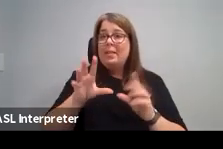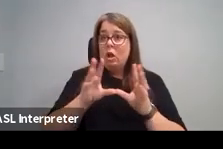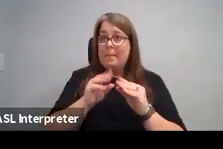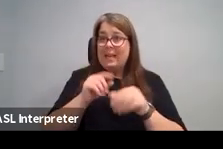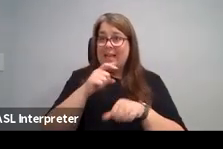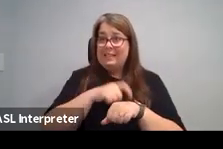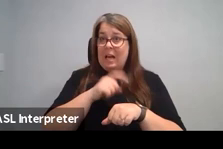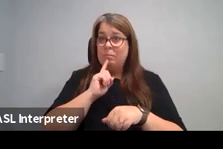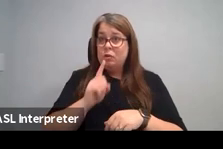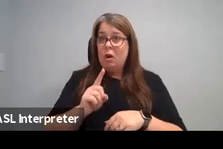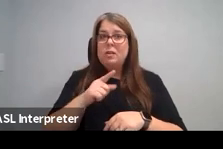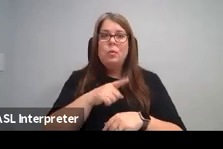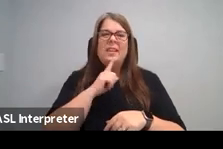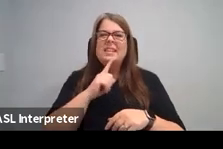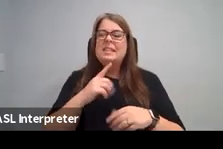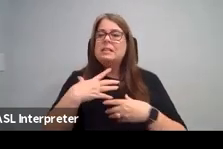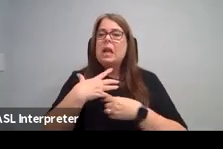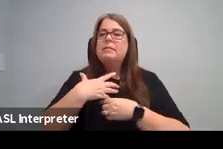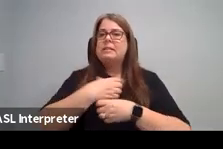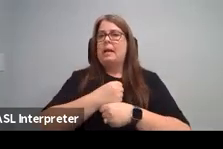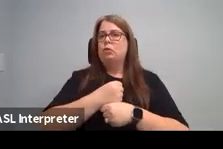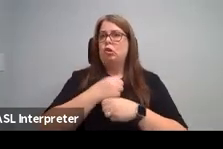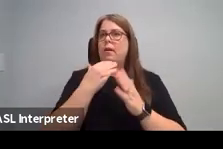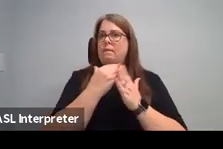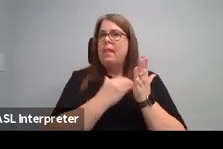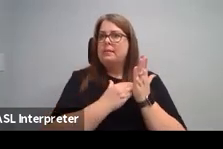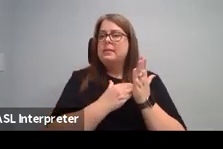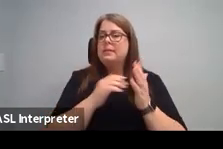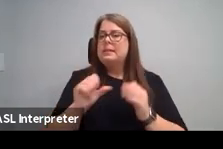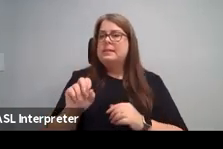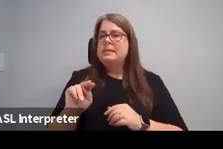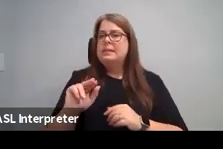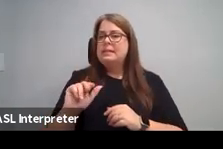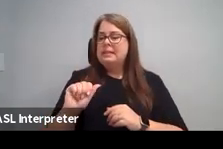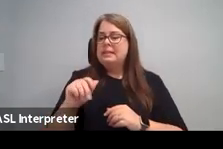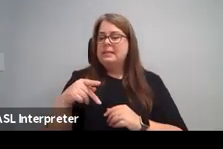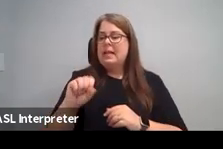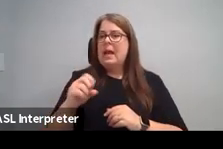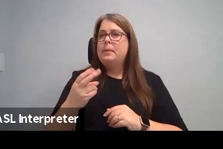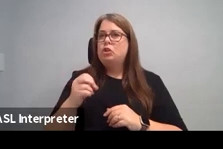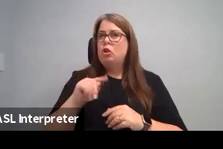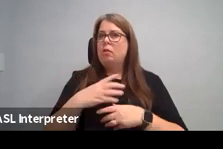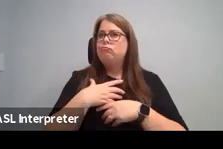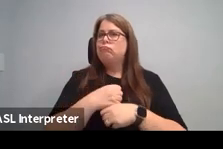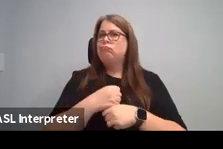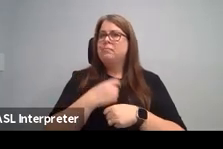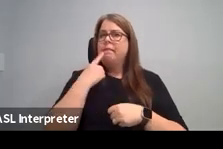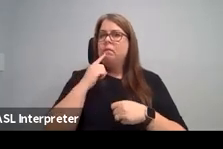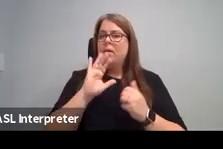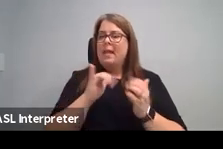Allison Frenzel : The cover sheet of what a lesson would look like. And then it goes into the structure and this is based on universal design for learning.